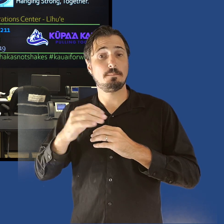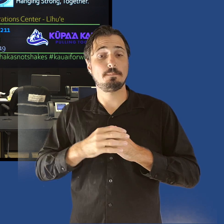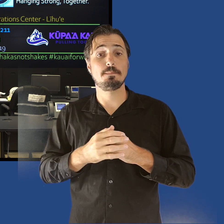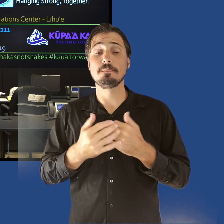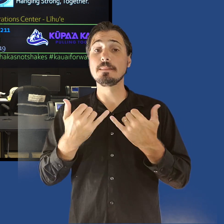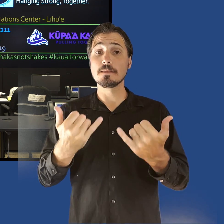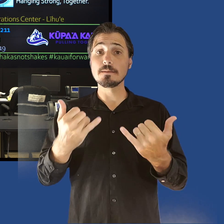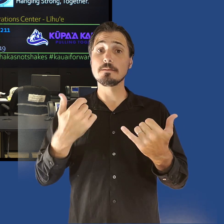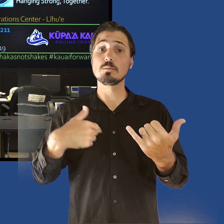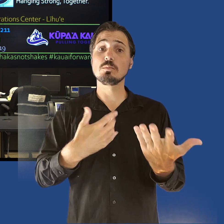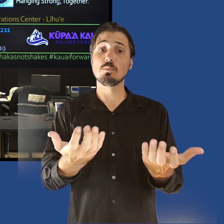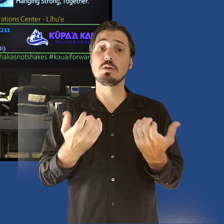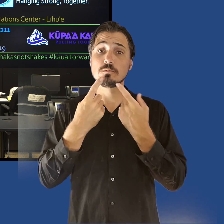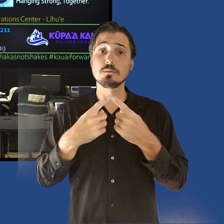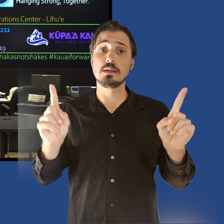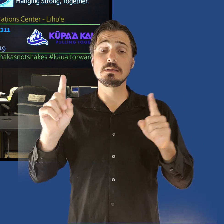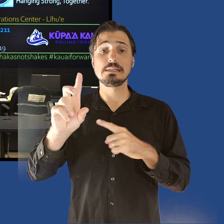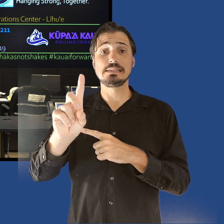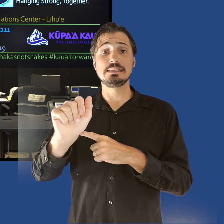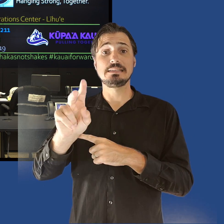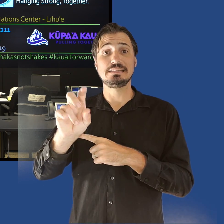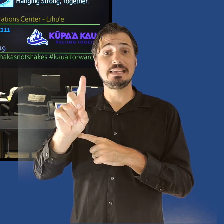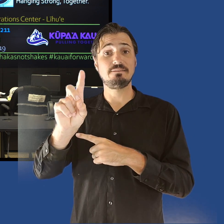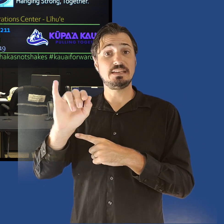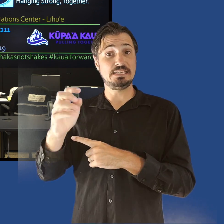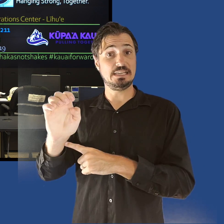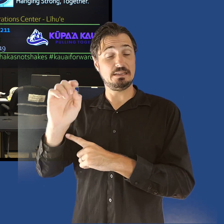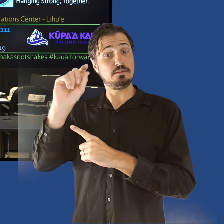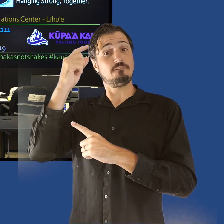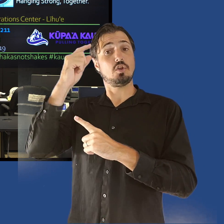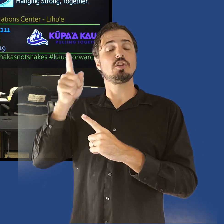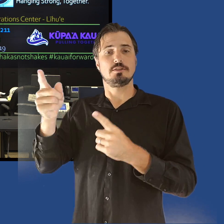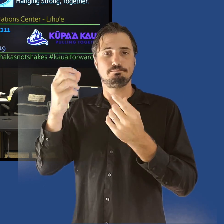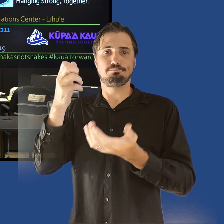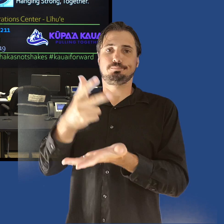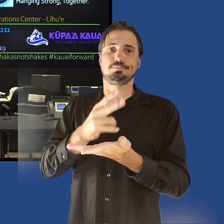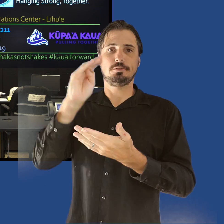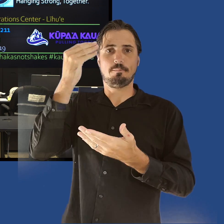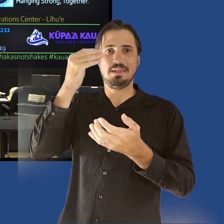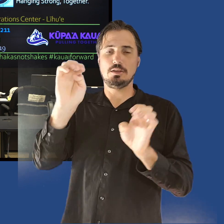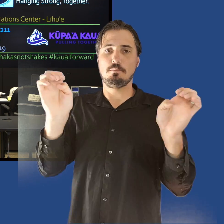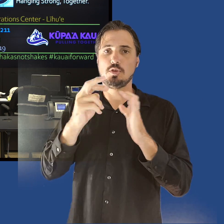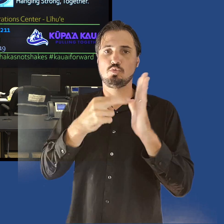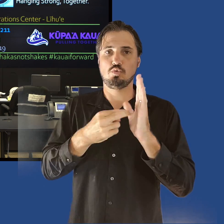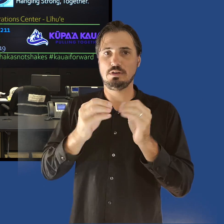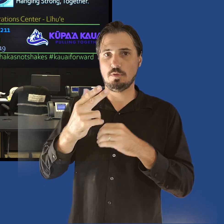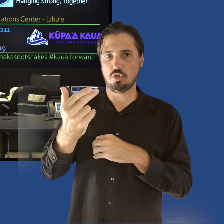Finally today, we’d like to announce that Governor David Ige has approved Mayor’s Emergency Rule 13.